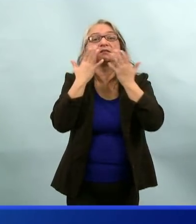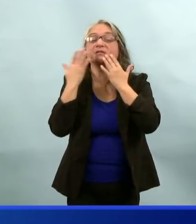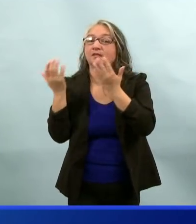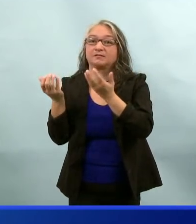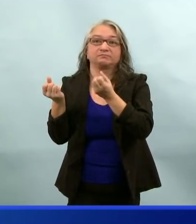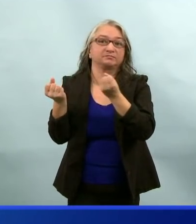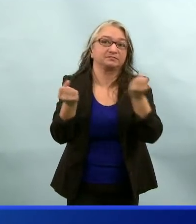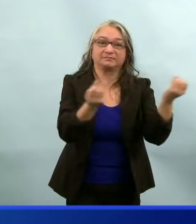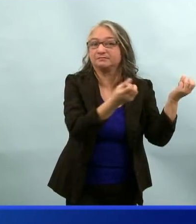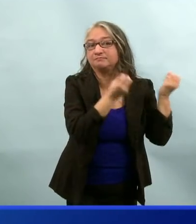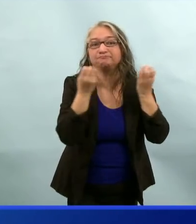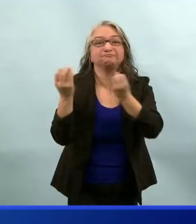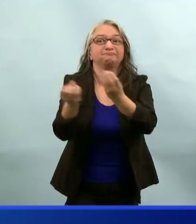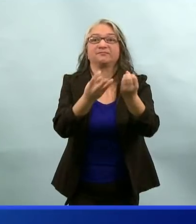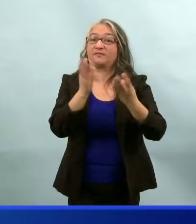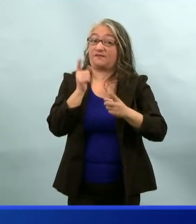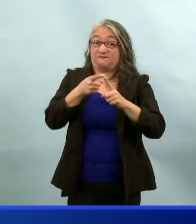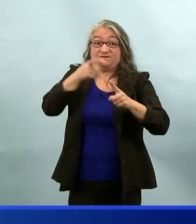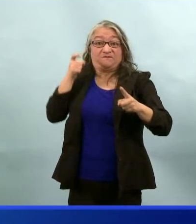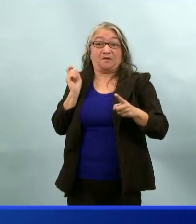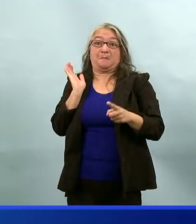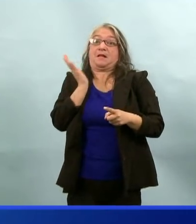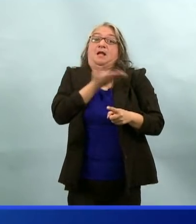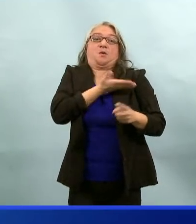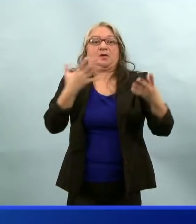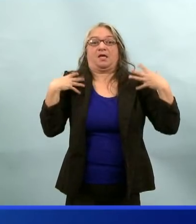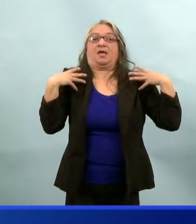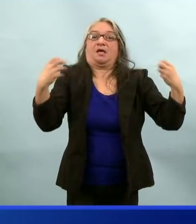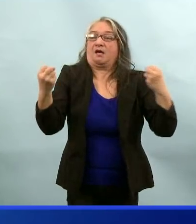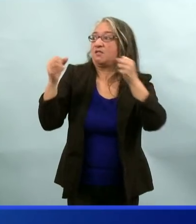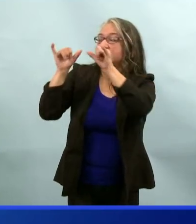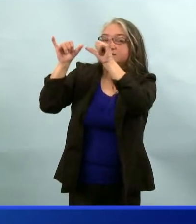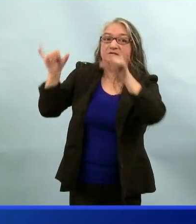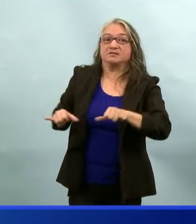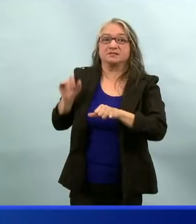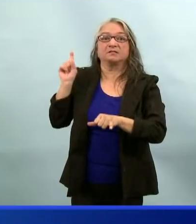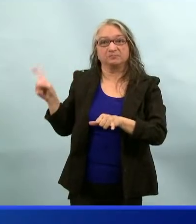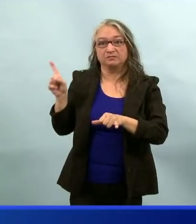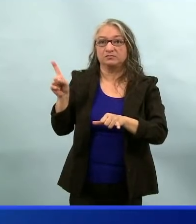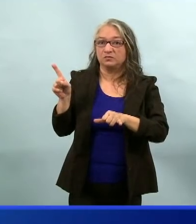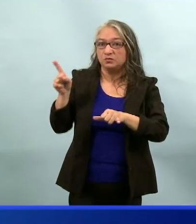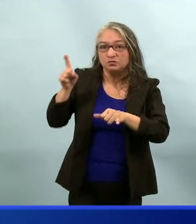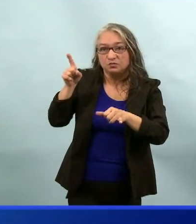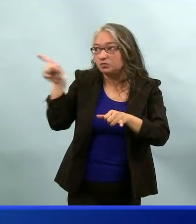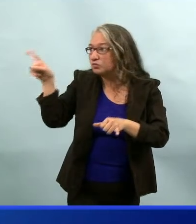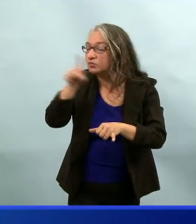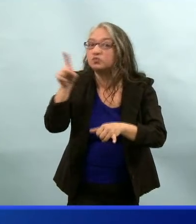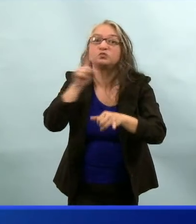to all who have made your appointment and gone to get your covid19 vaccine thank you